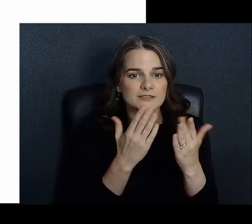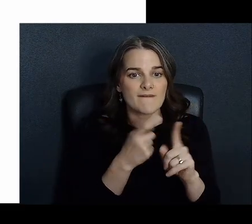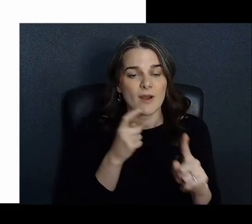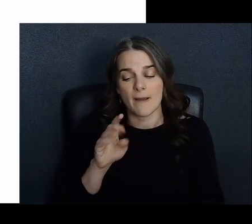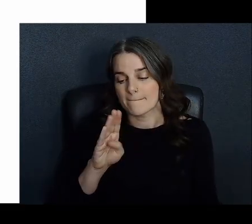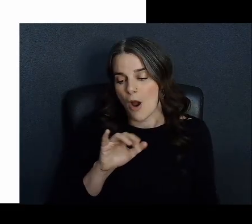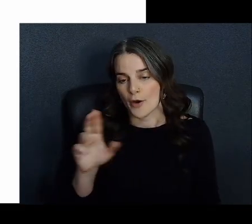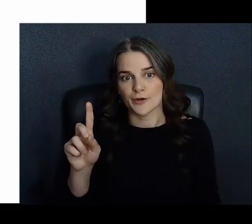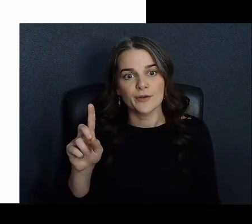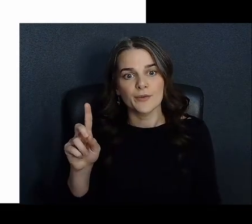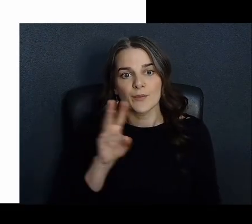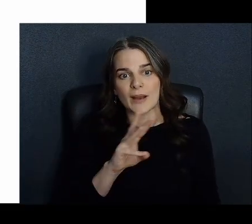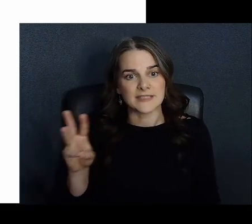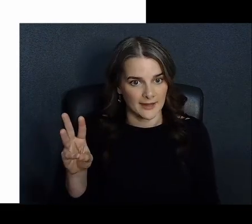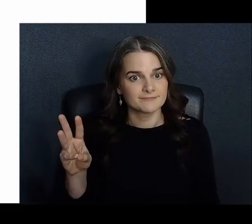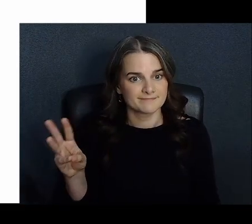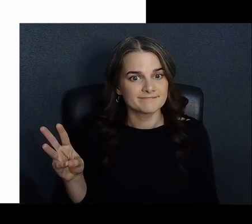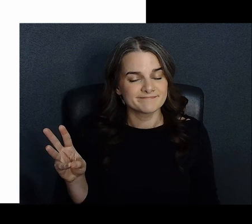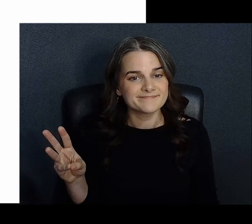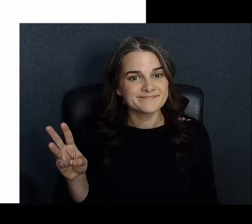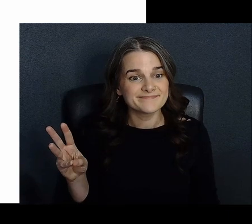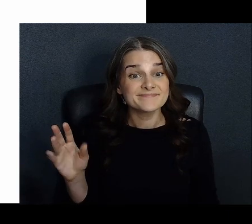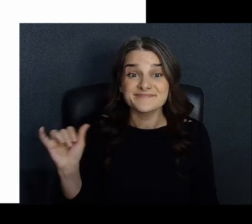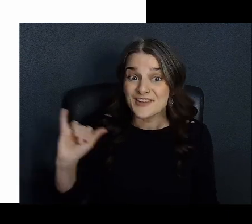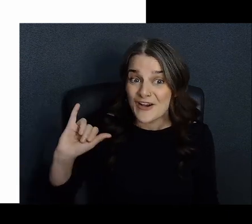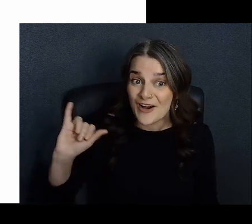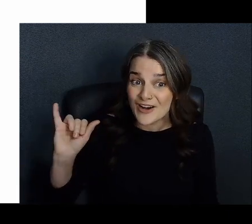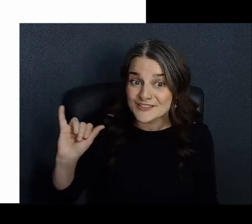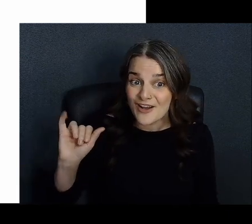And also there are ones that the libraries do provide.